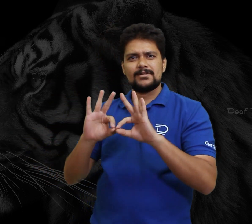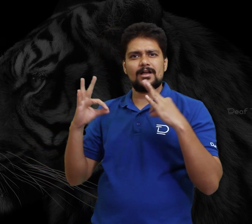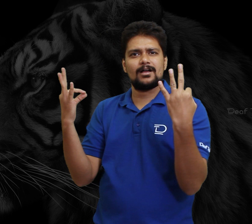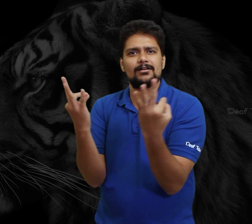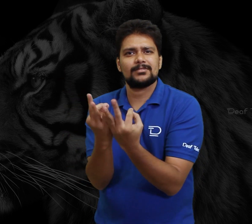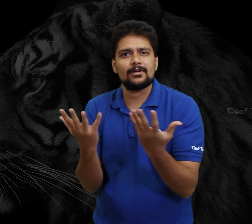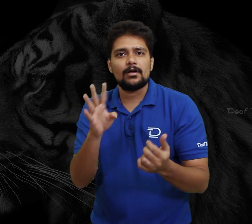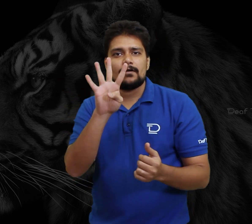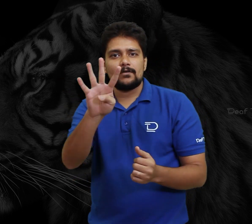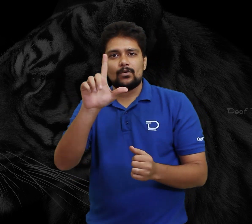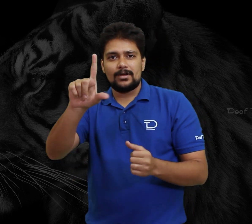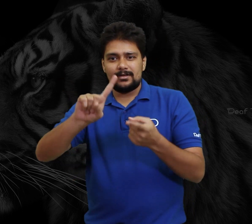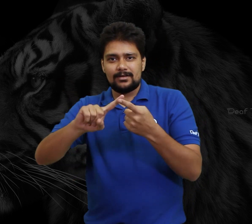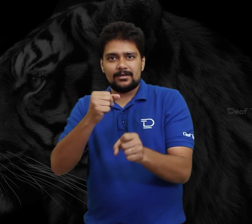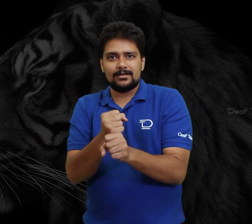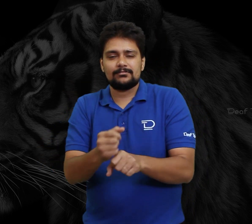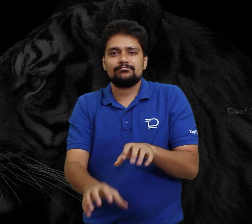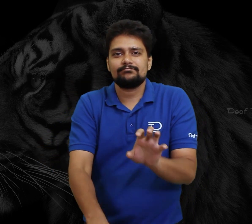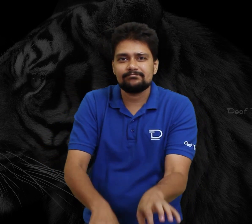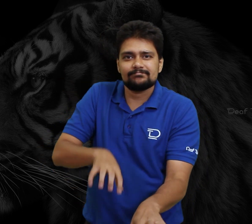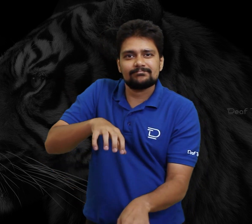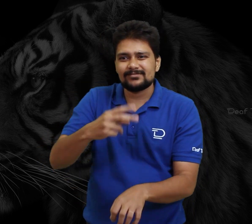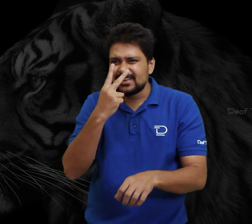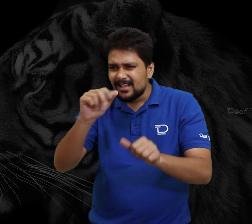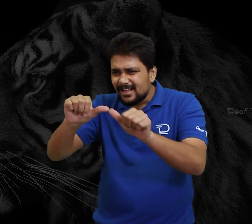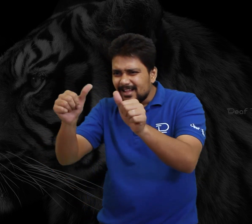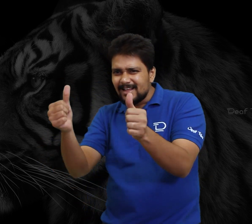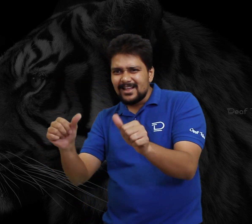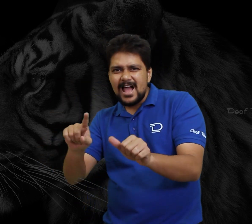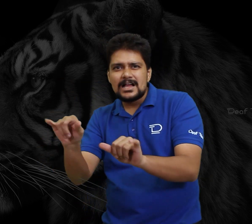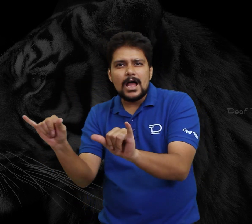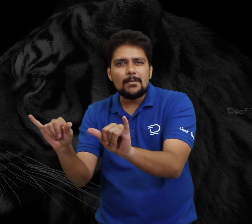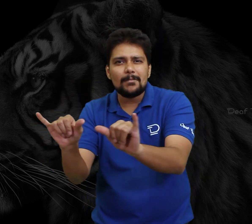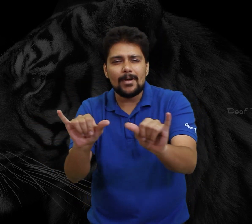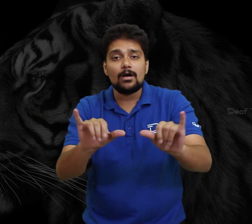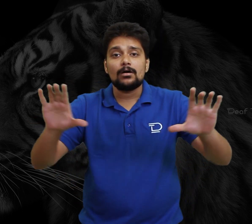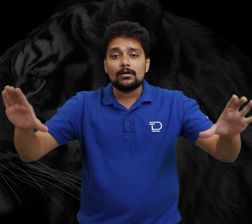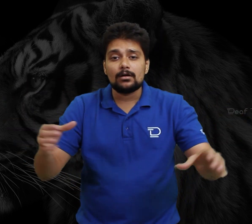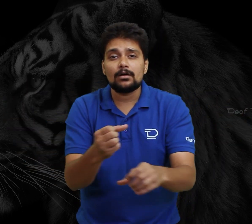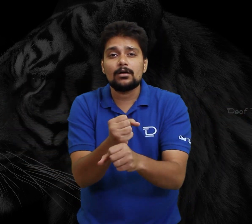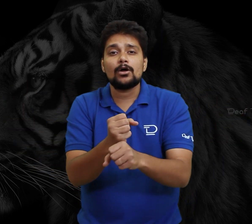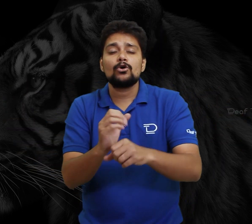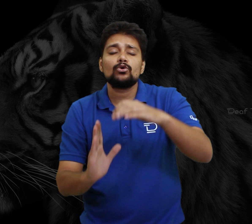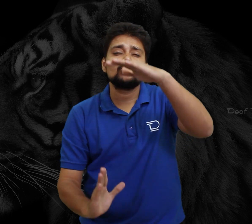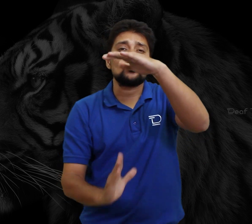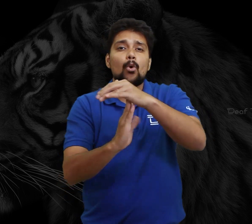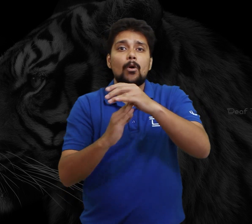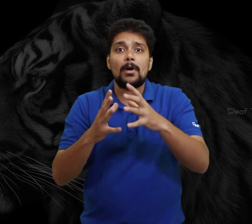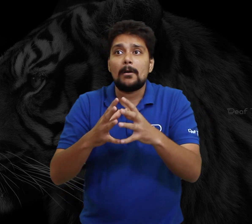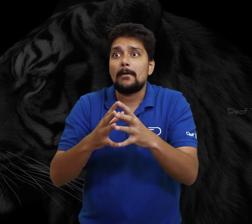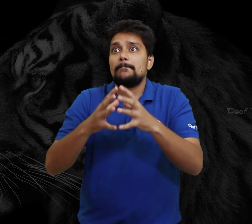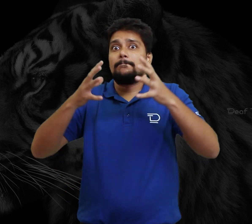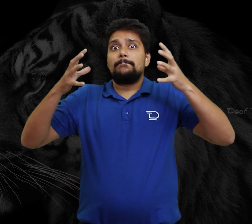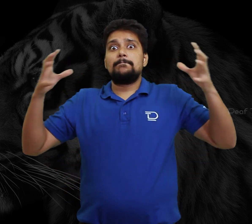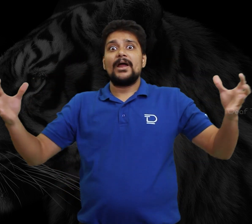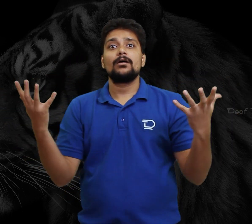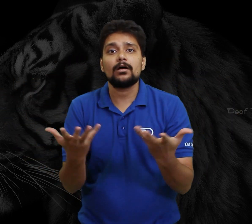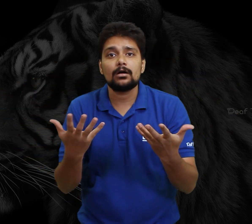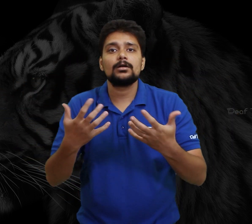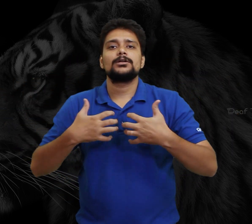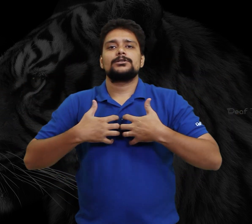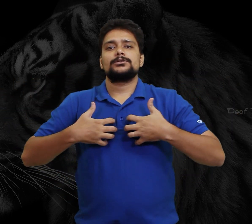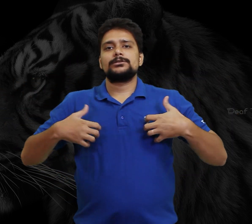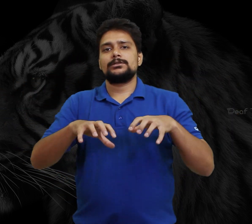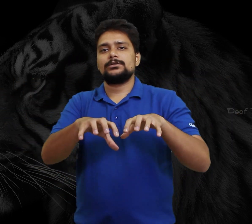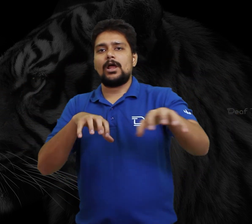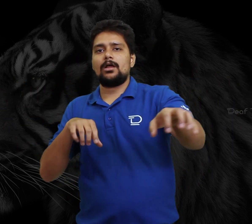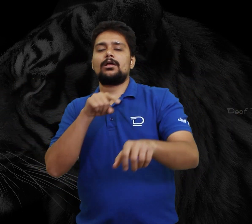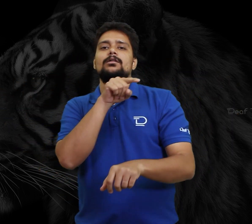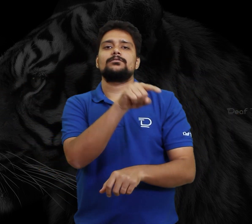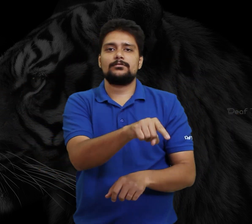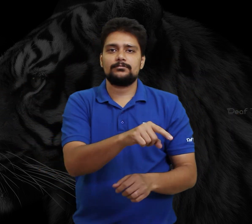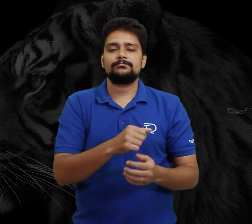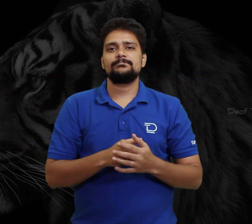and is one of the largest 4 legs cat.